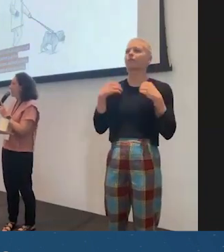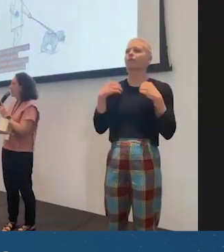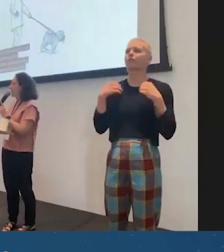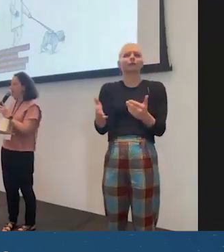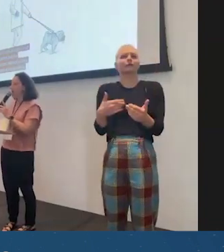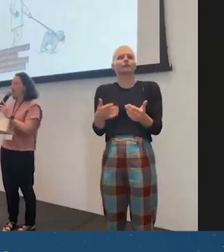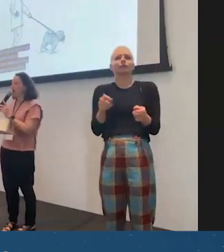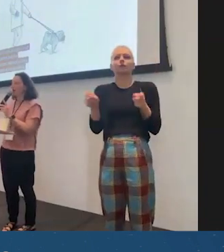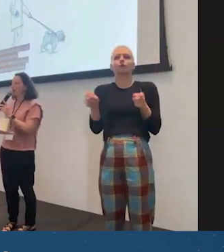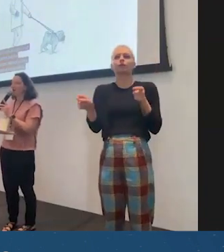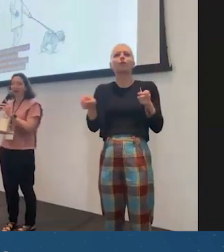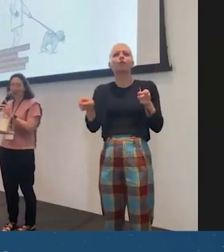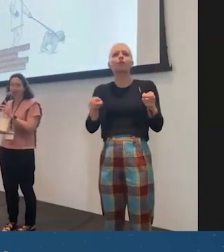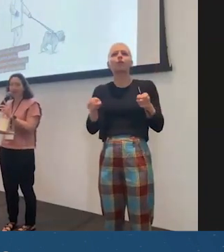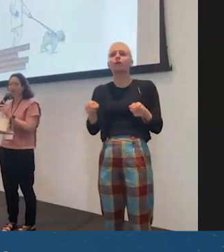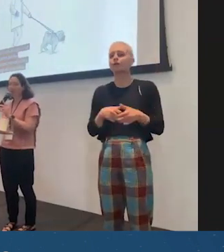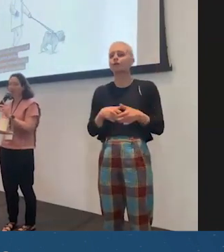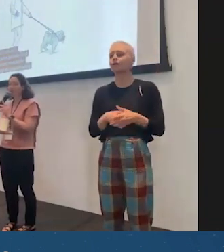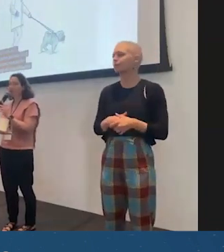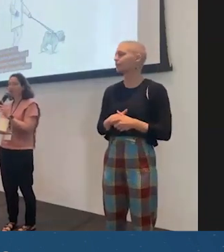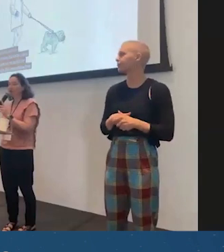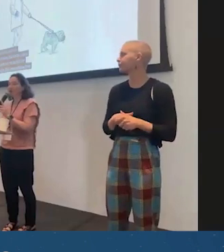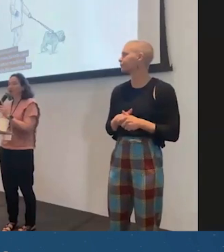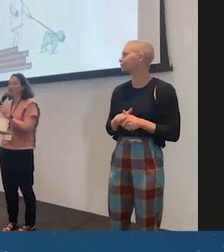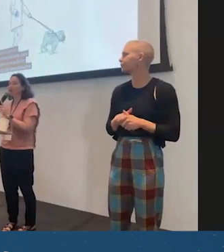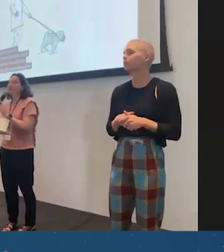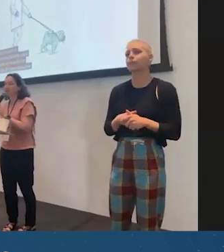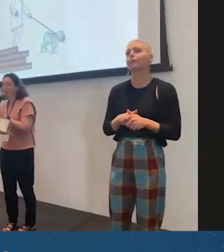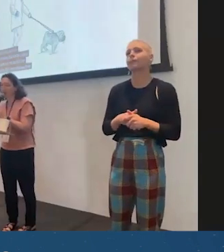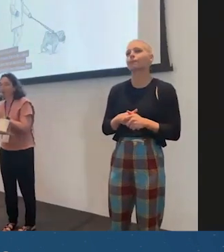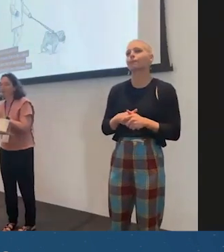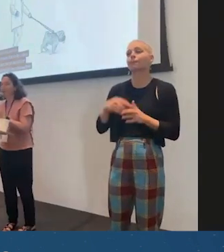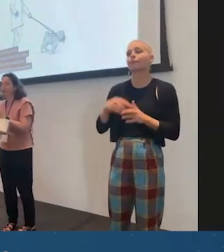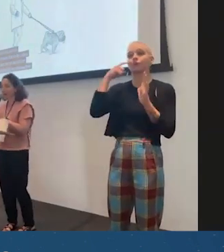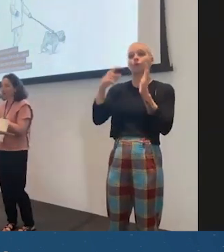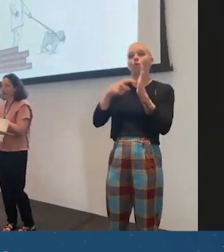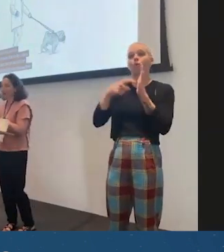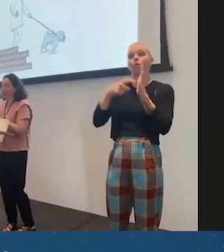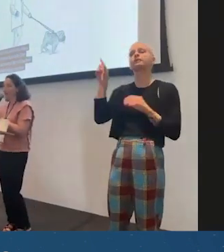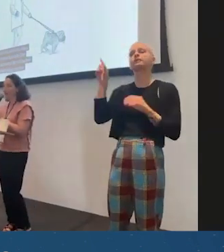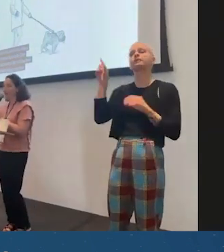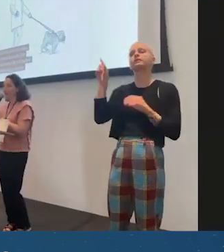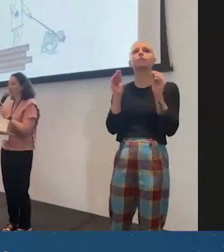And you saw how it doesn't have the restrictions that some technologies might have.